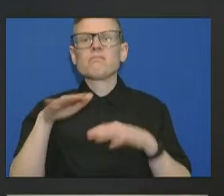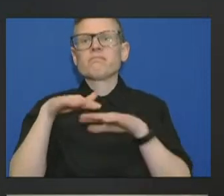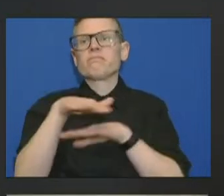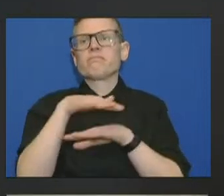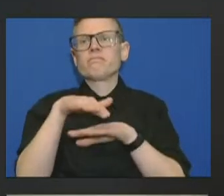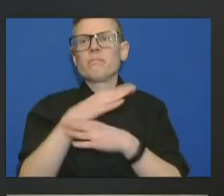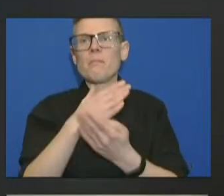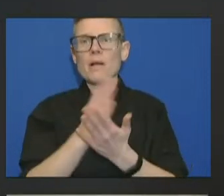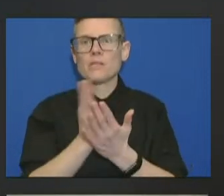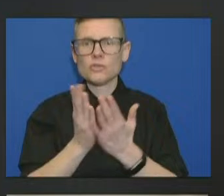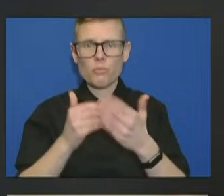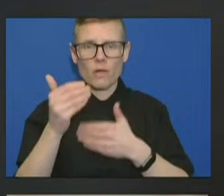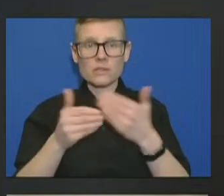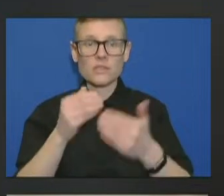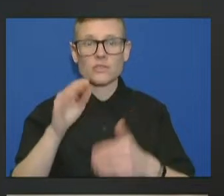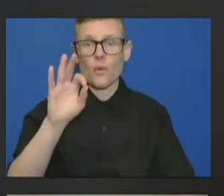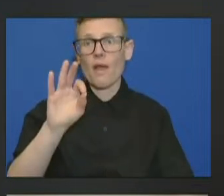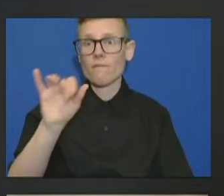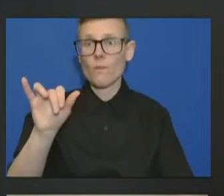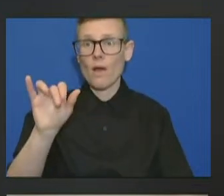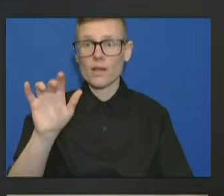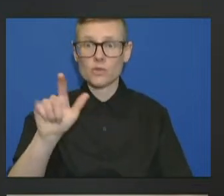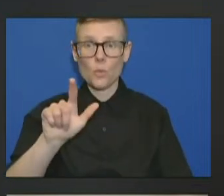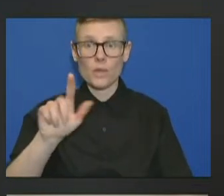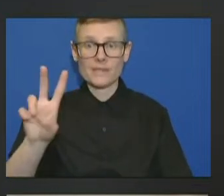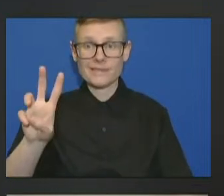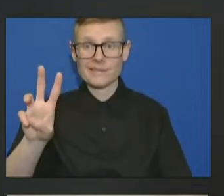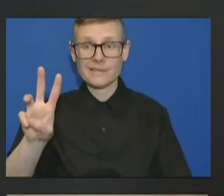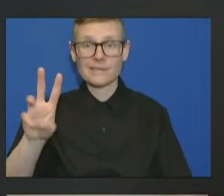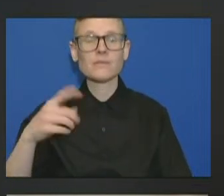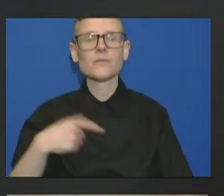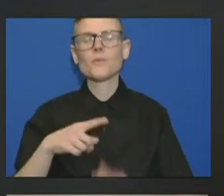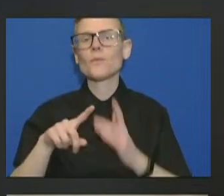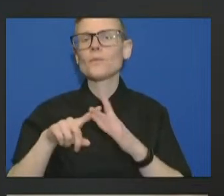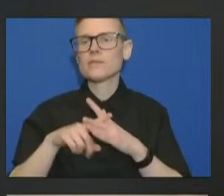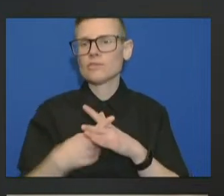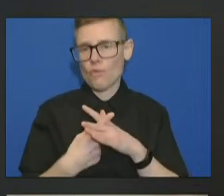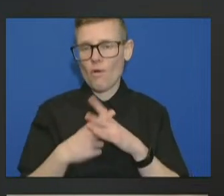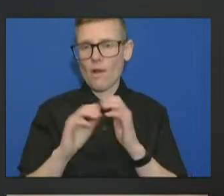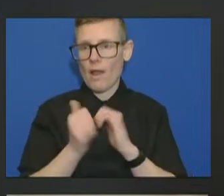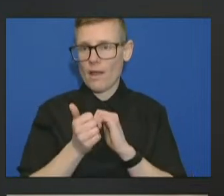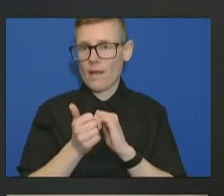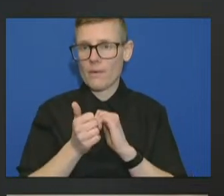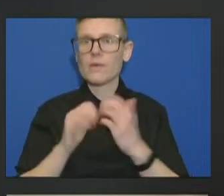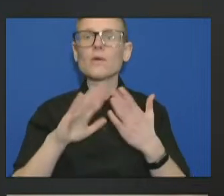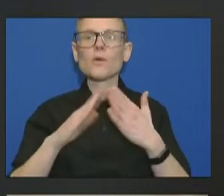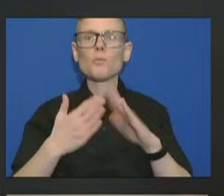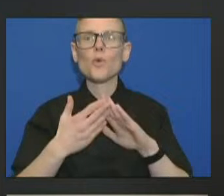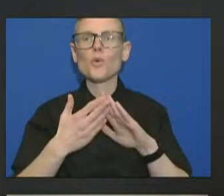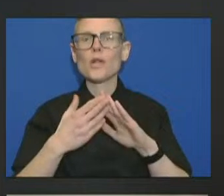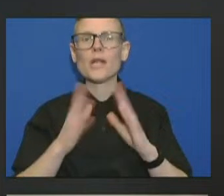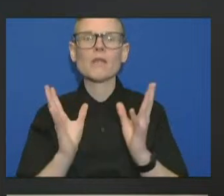likely familiar with in terms of the overall budget process. So